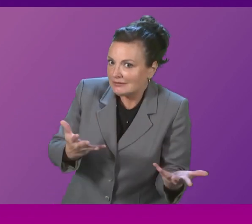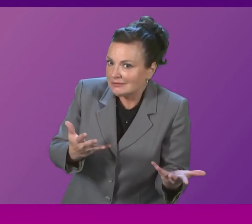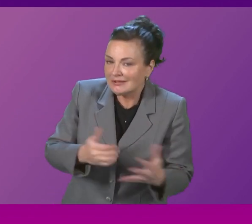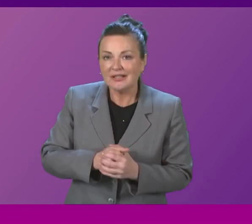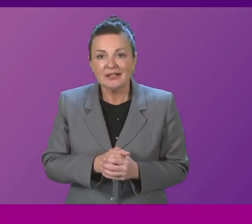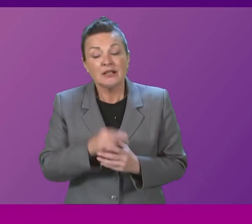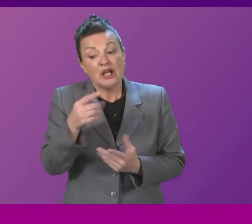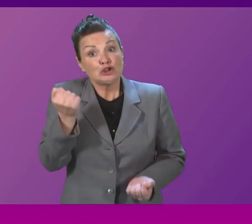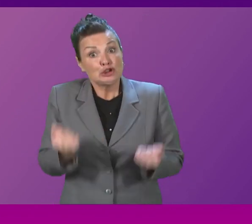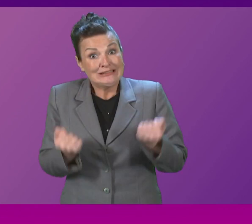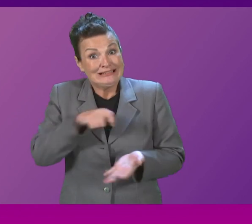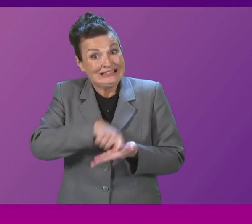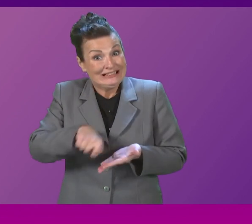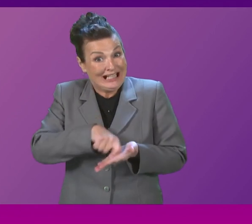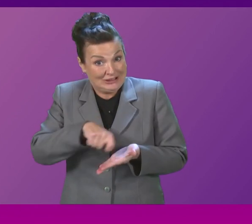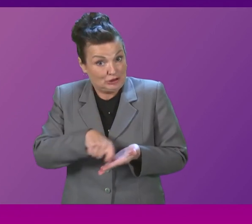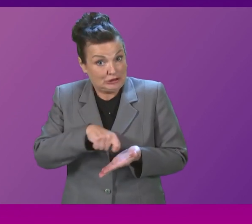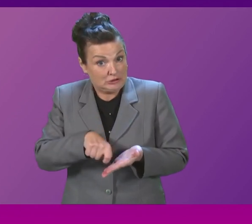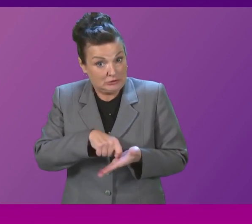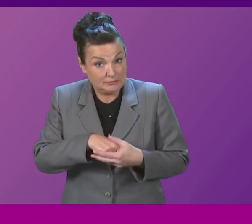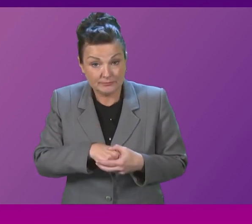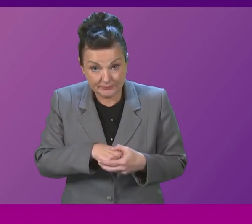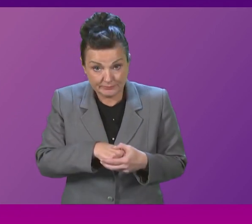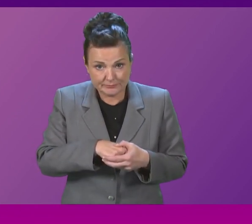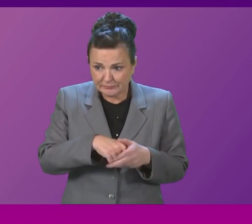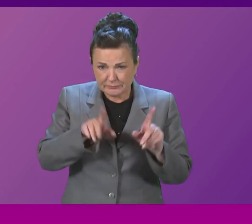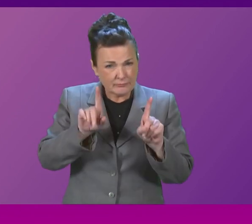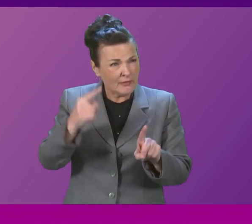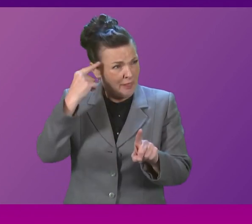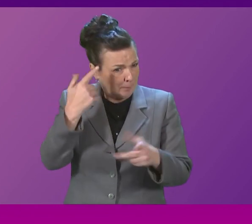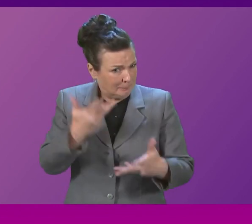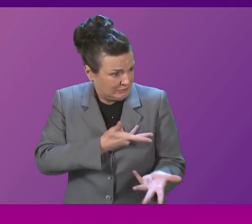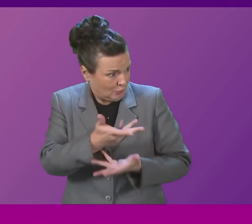The justice secretary met Pam Gosal, I believe at the end of August, to discuss the launch